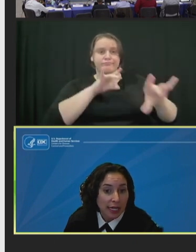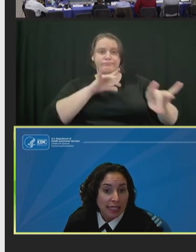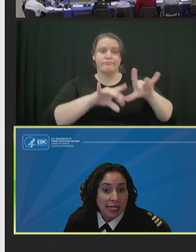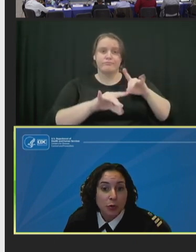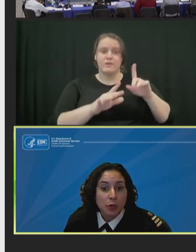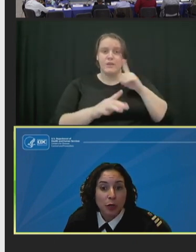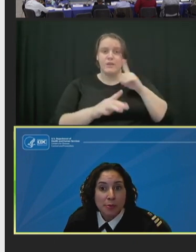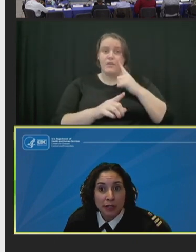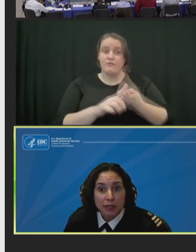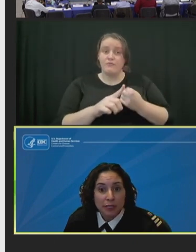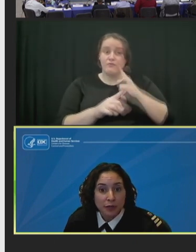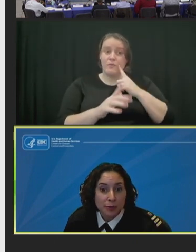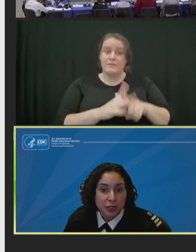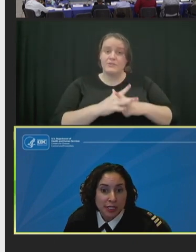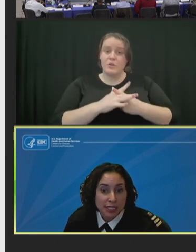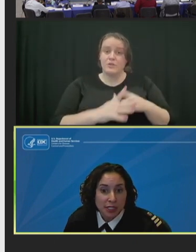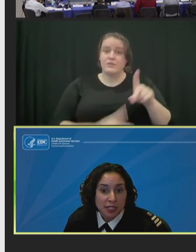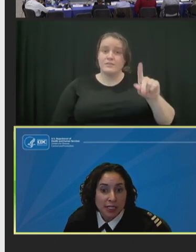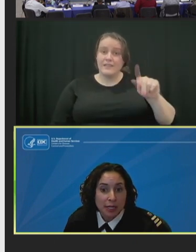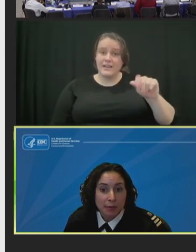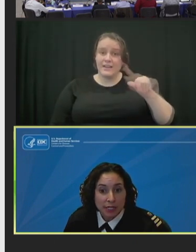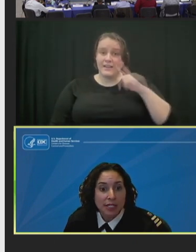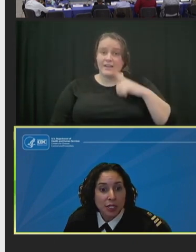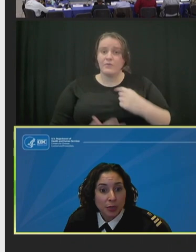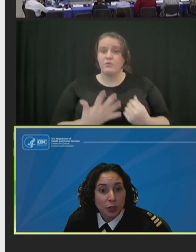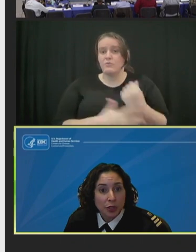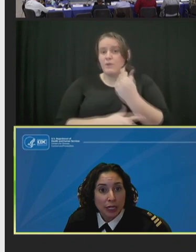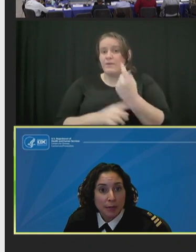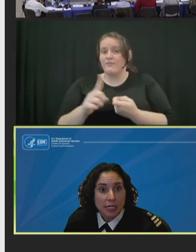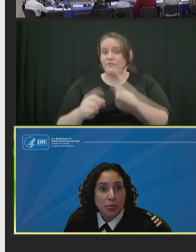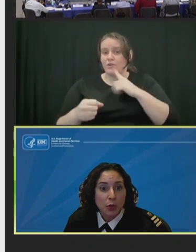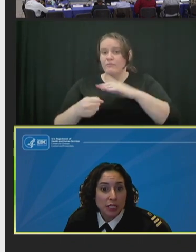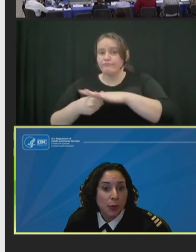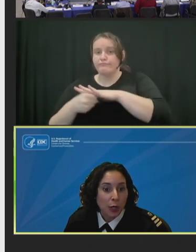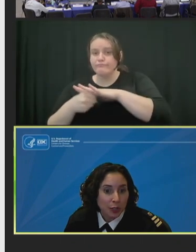Data were primarily from jurisdictions immunization programs as well as partners